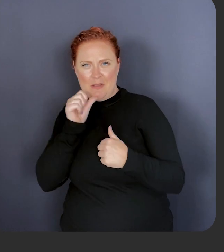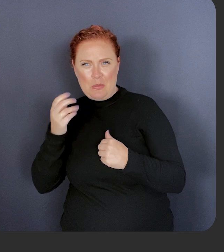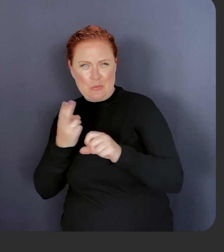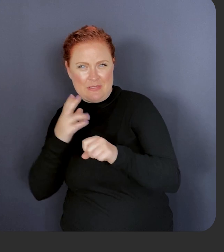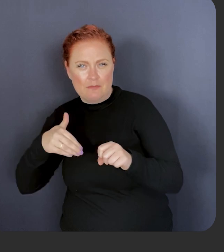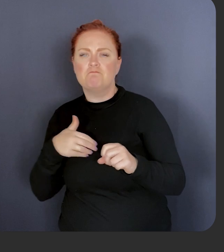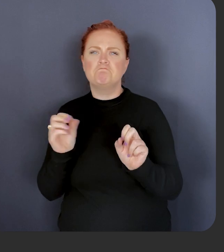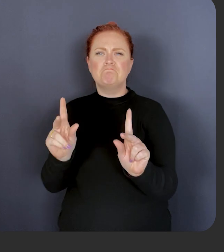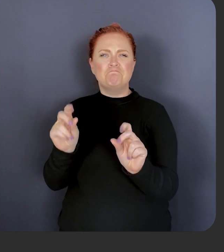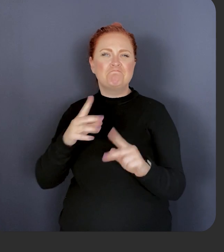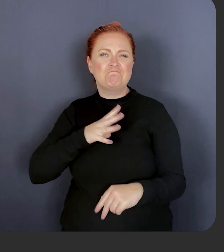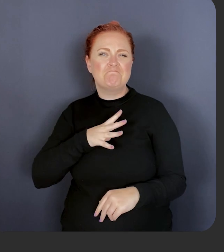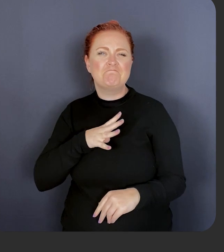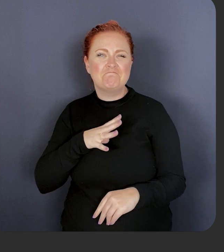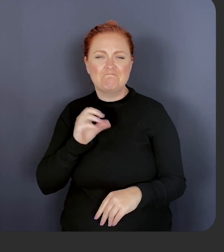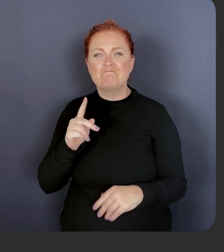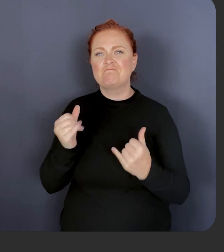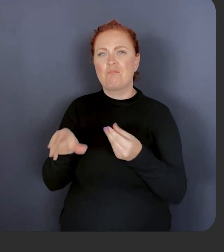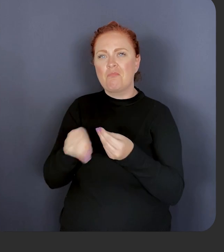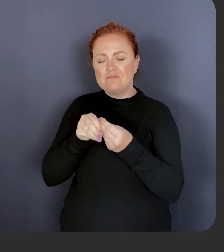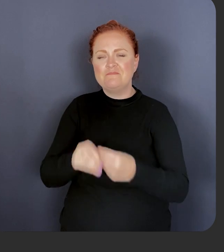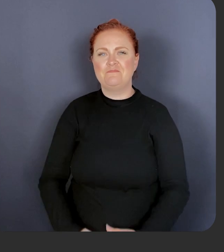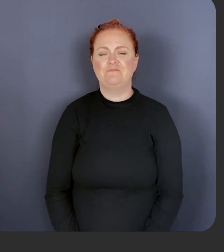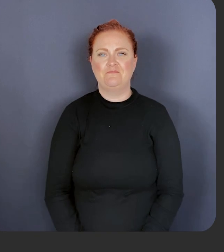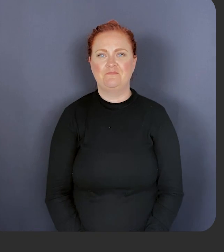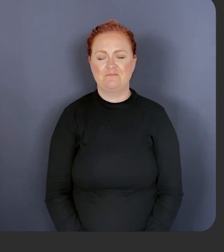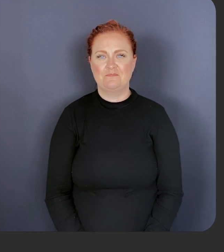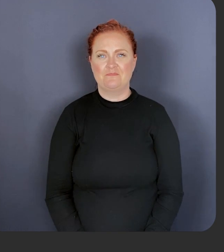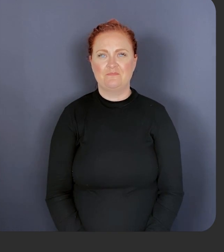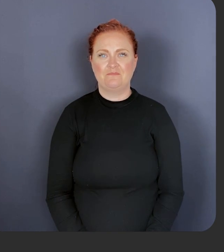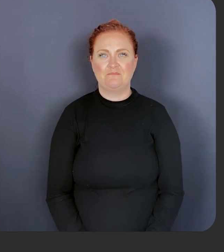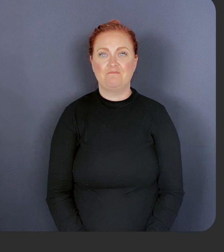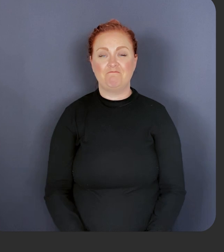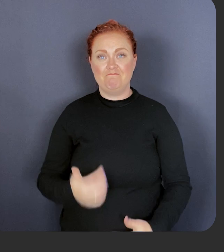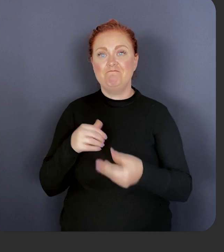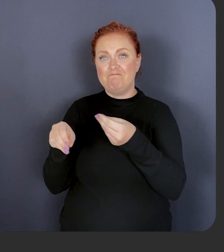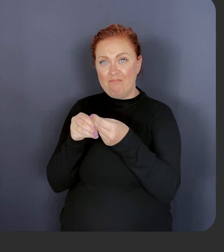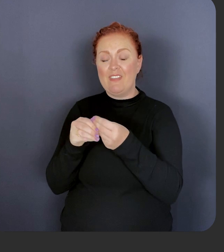but that's OK because we can add it to the top.